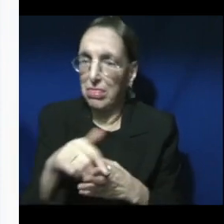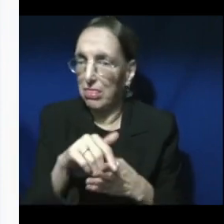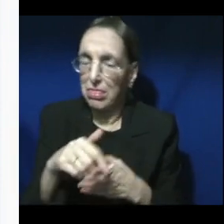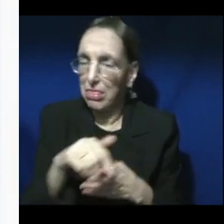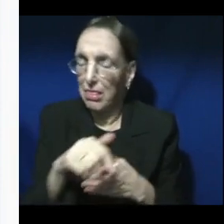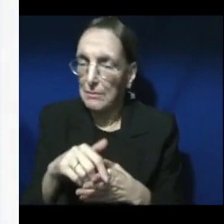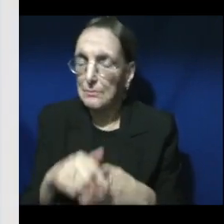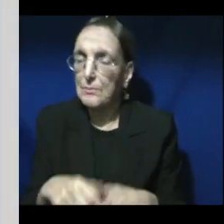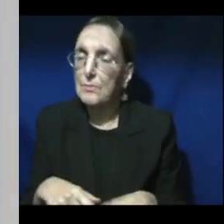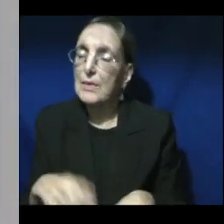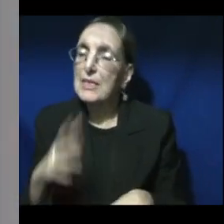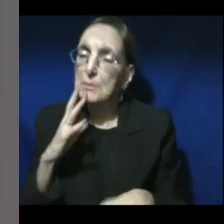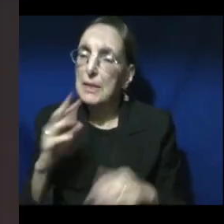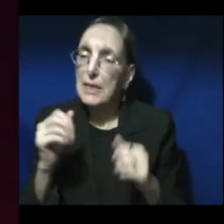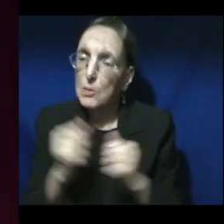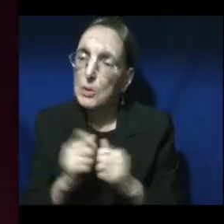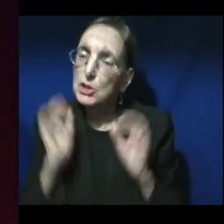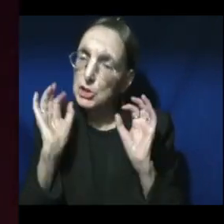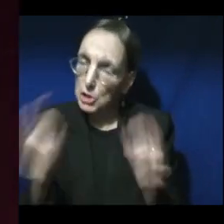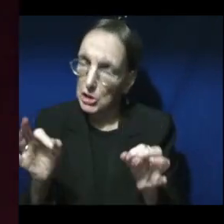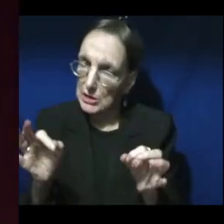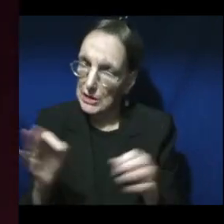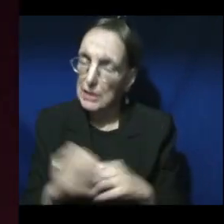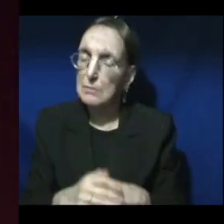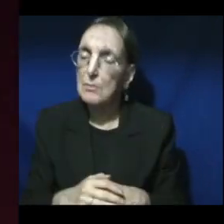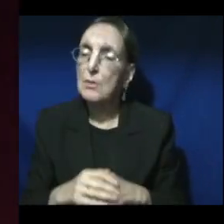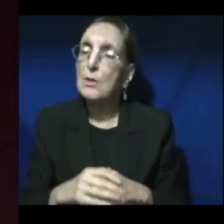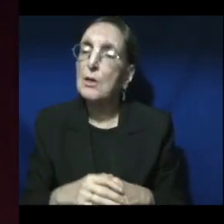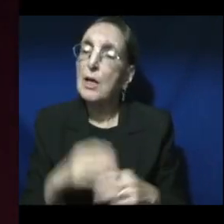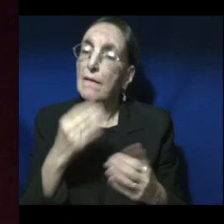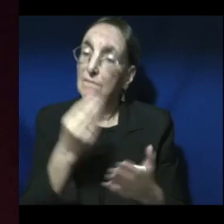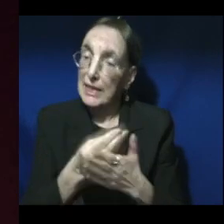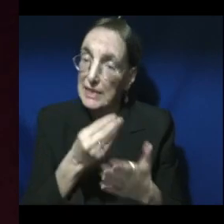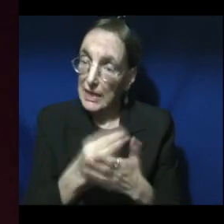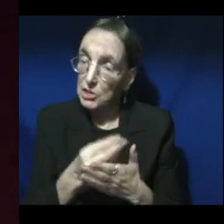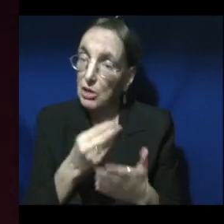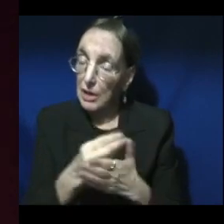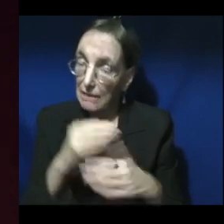showed that the more certain financial advisors’ language was, the more likely other people were to